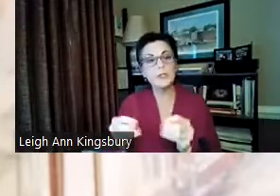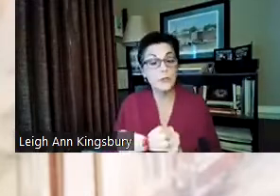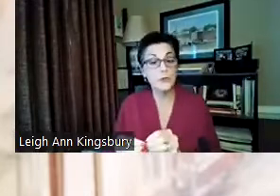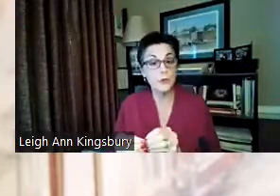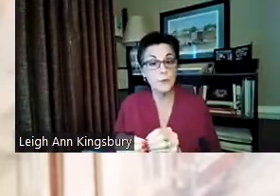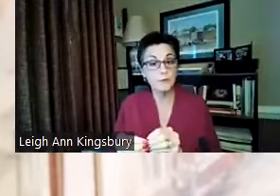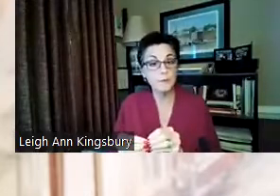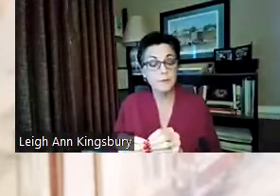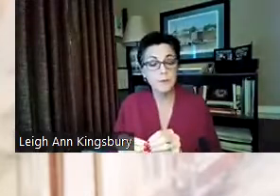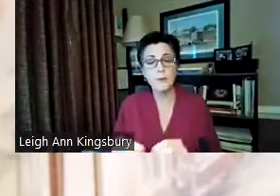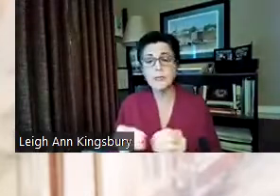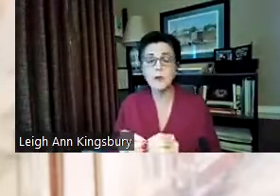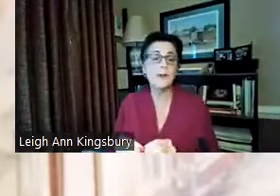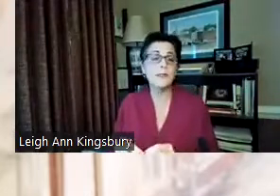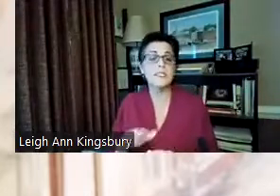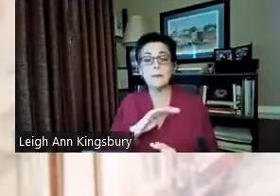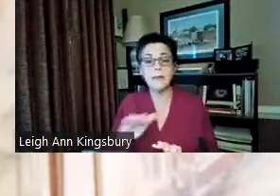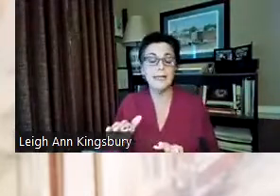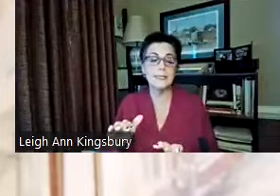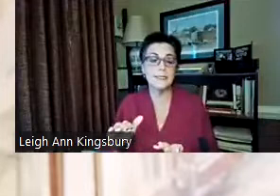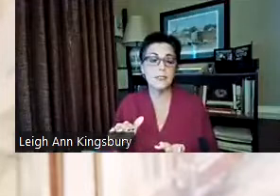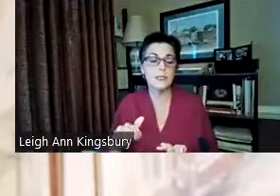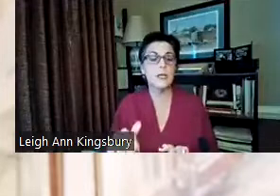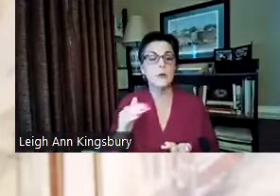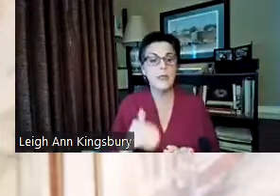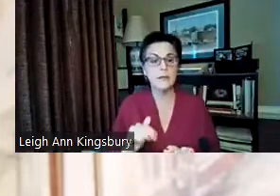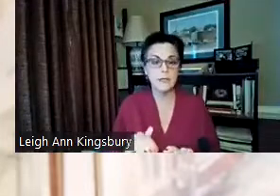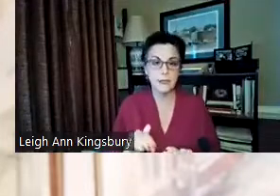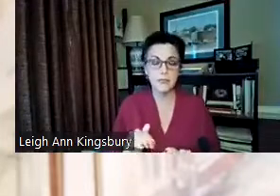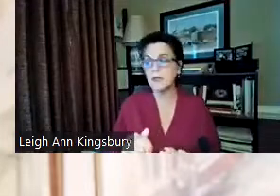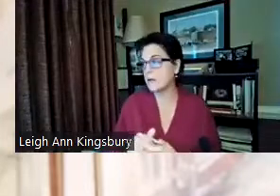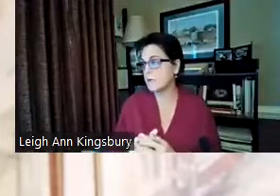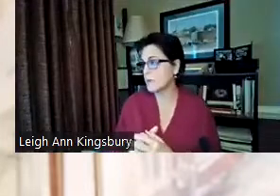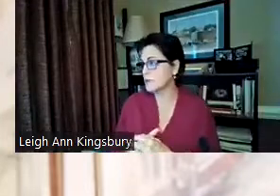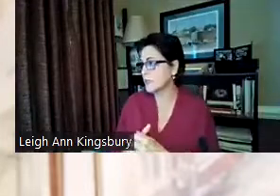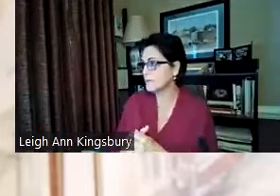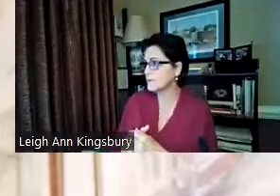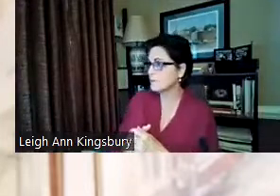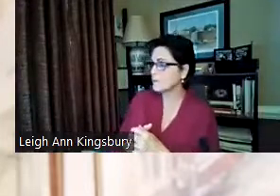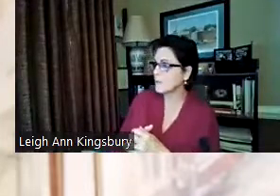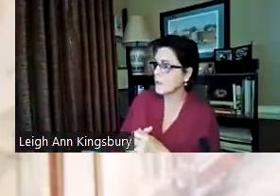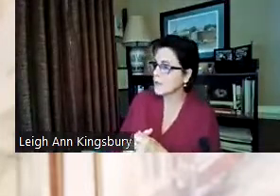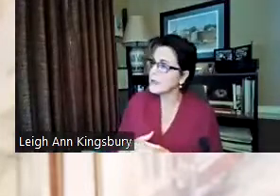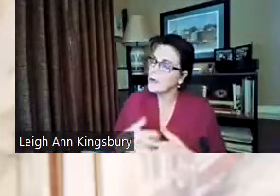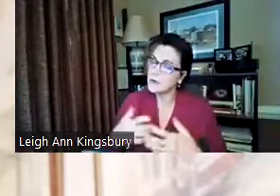to you? We don't want these to be blanket decisions without the engagement of the person. We're